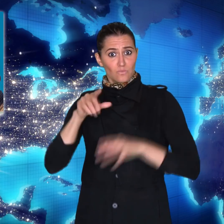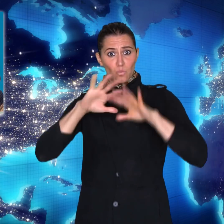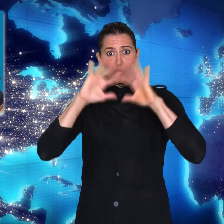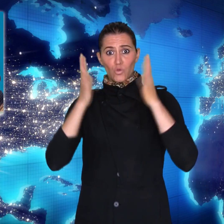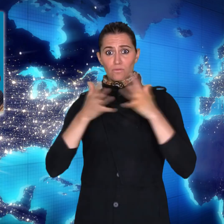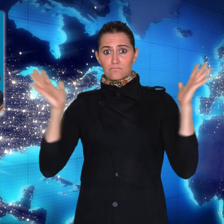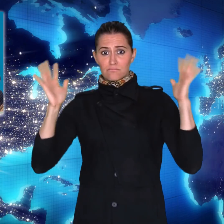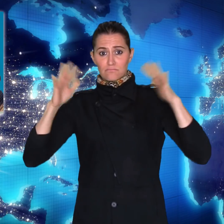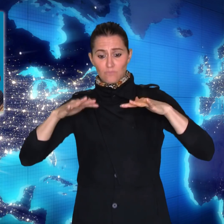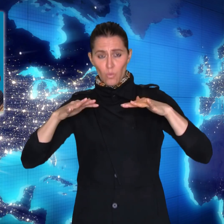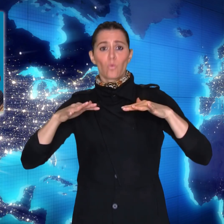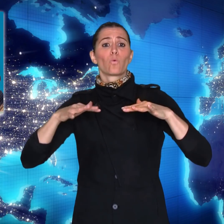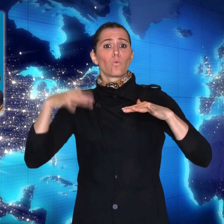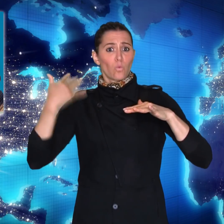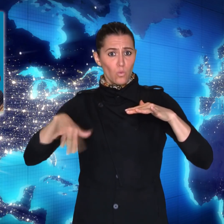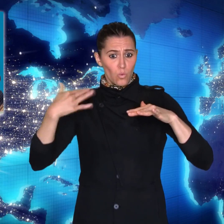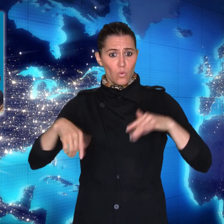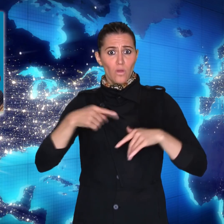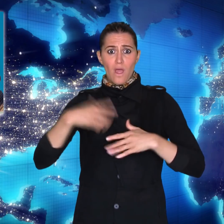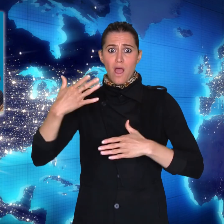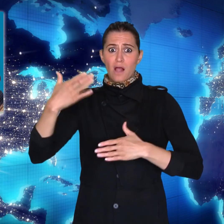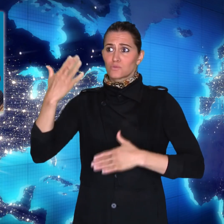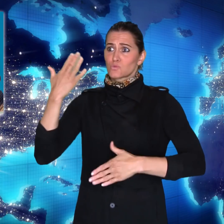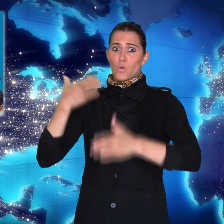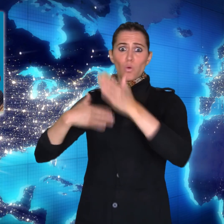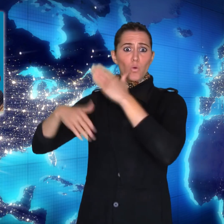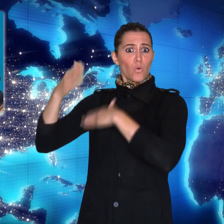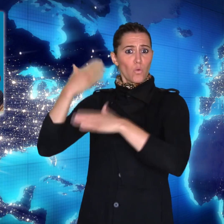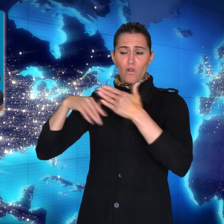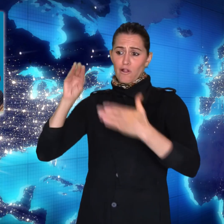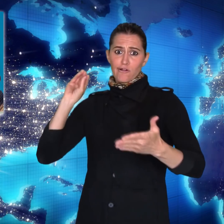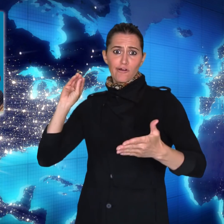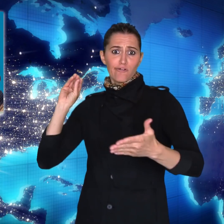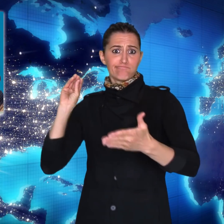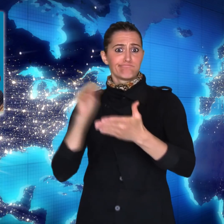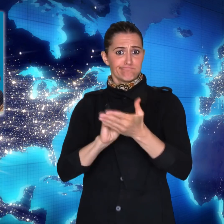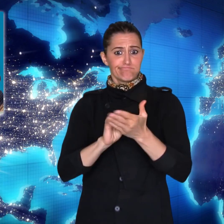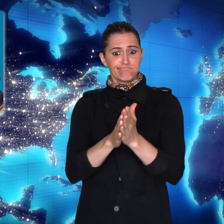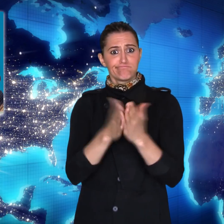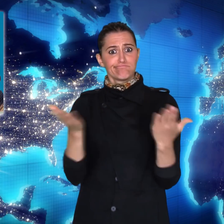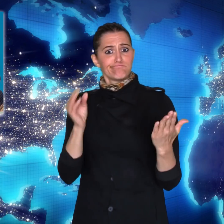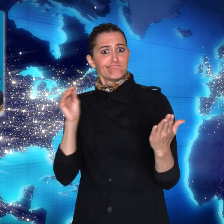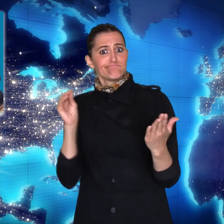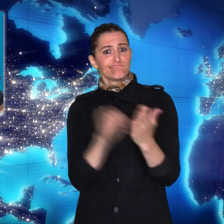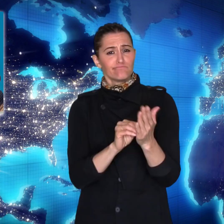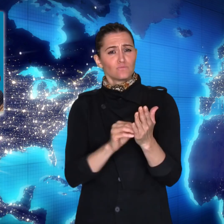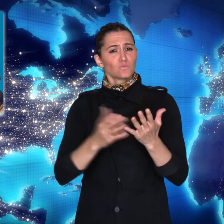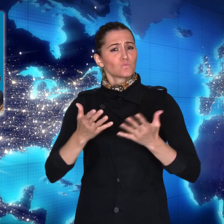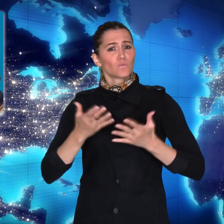Castro and his late brother, Fidel, had